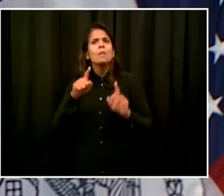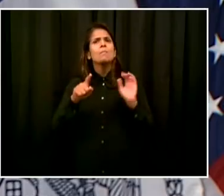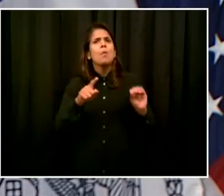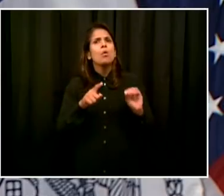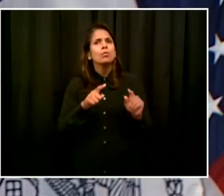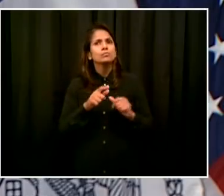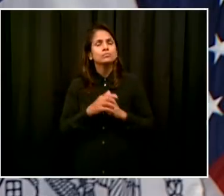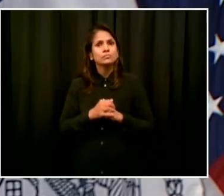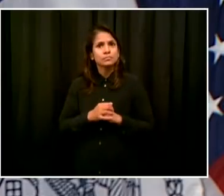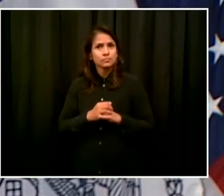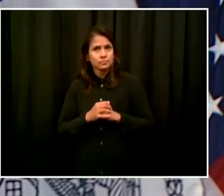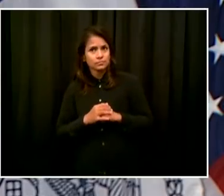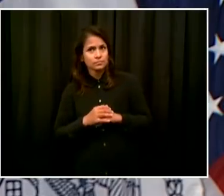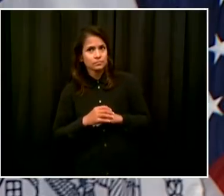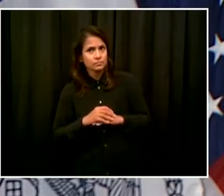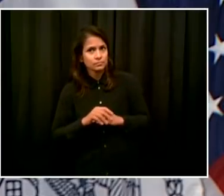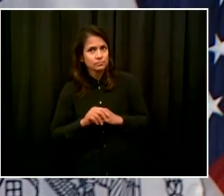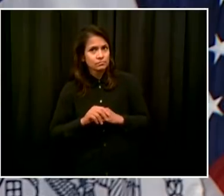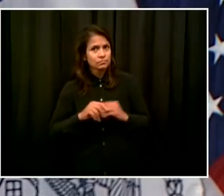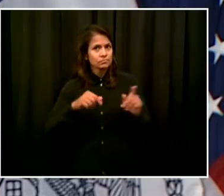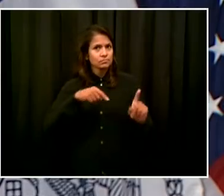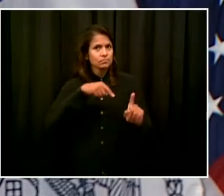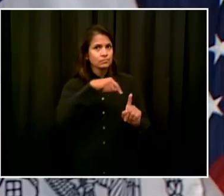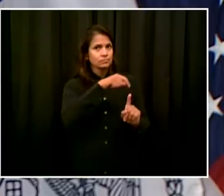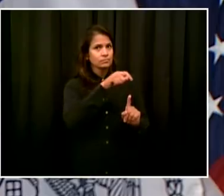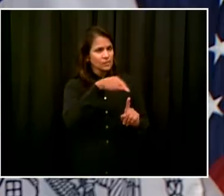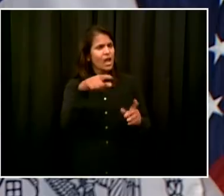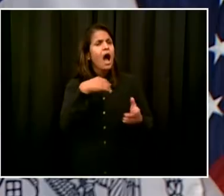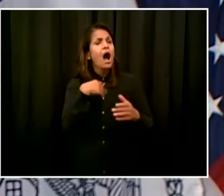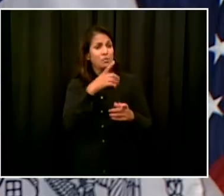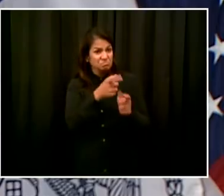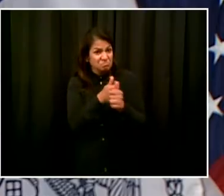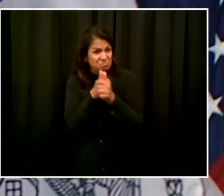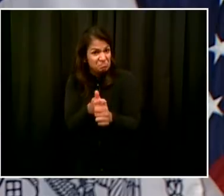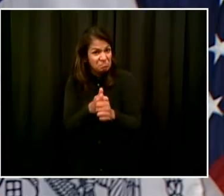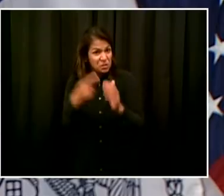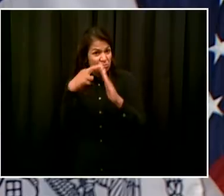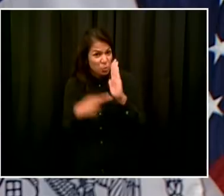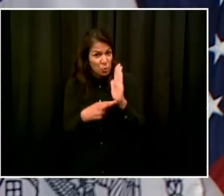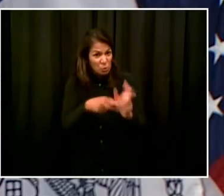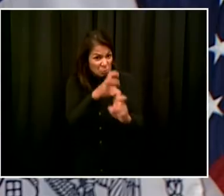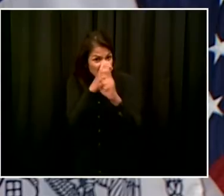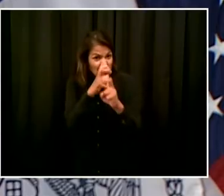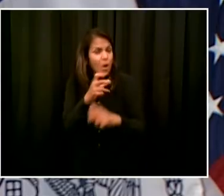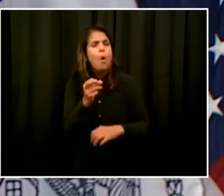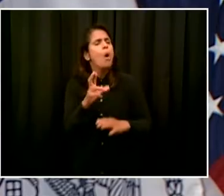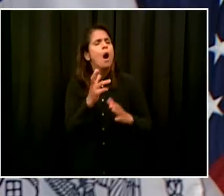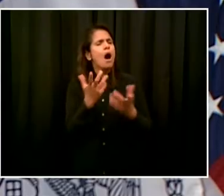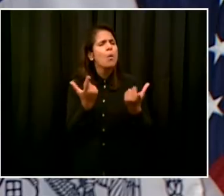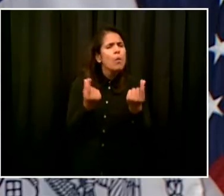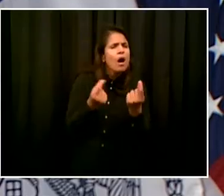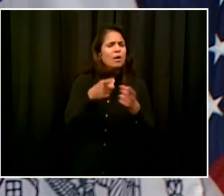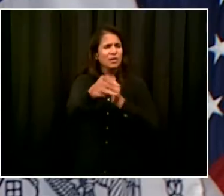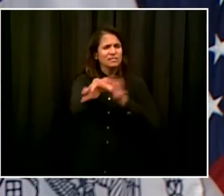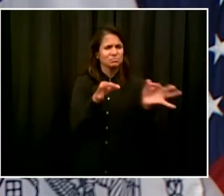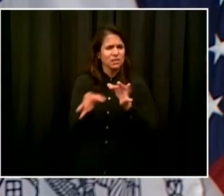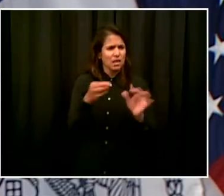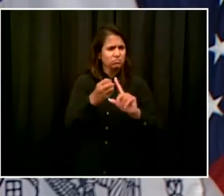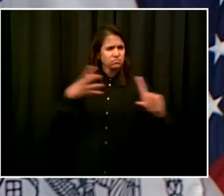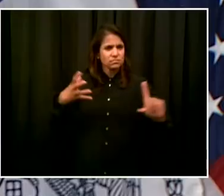DIFFICULT TIME OR IS TS HI PURELY ABOUT TRANSPARENC Y? I WILL GIVE YOU JUST THE LEHMANS OPENING,